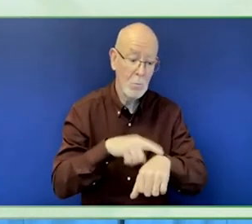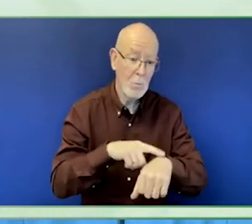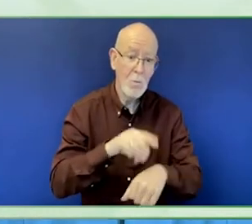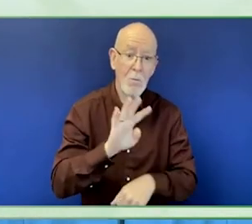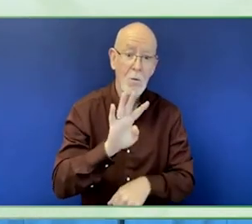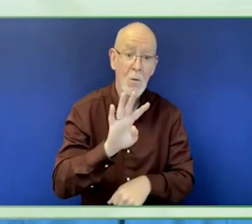7.7.